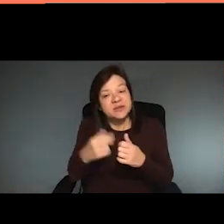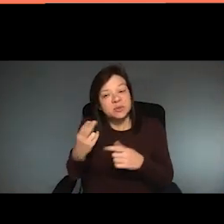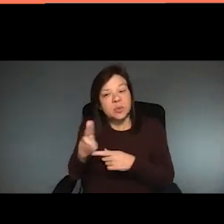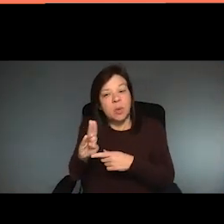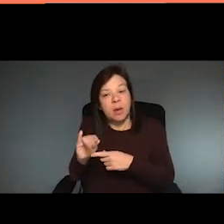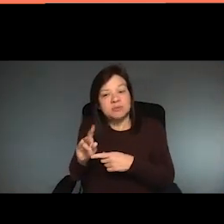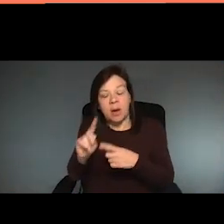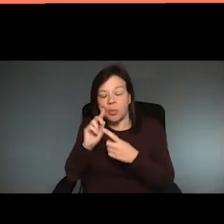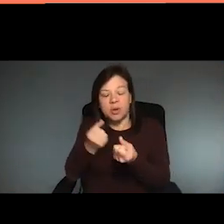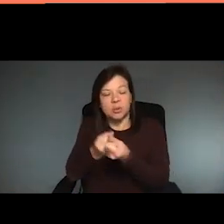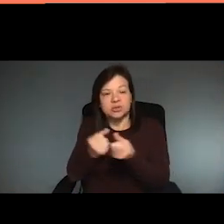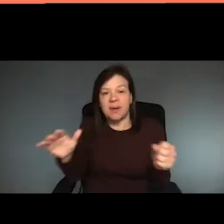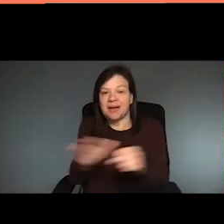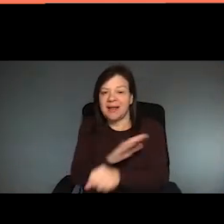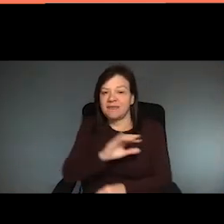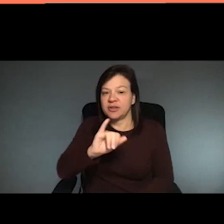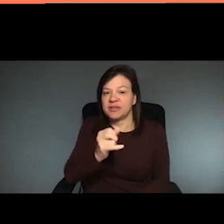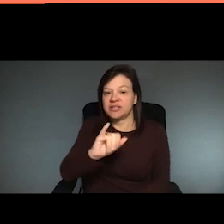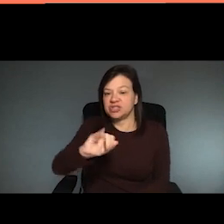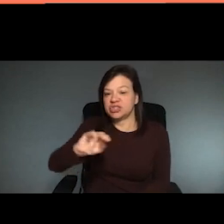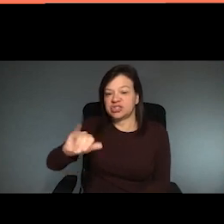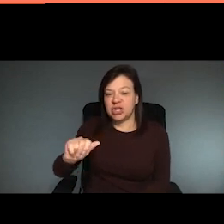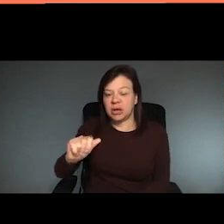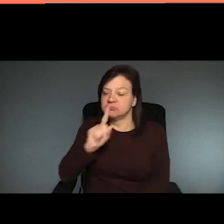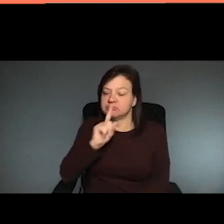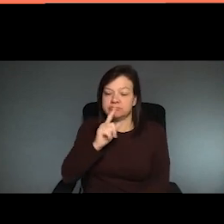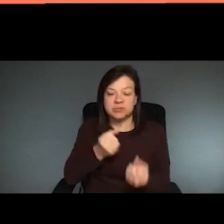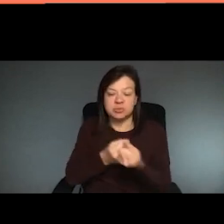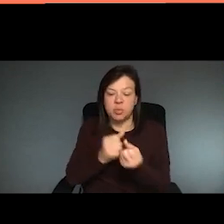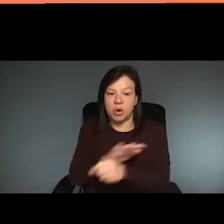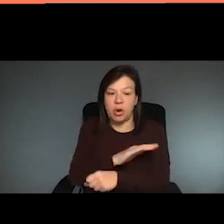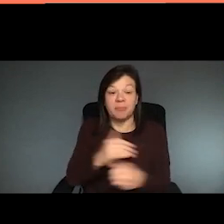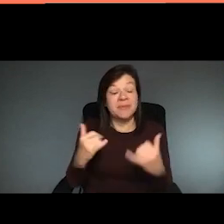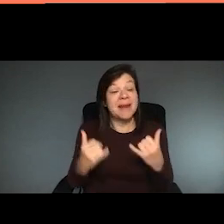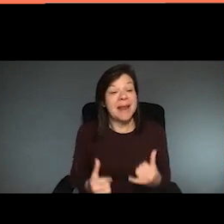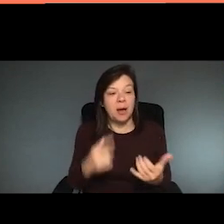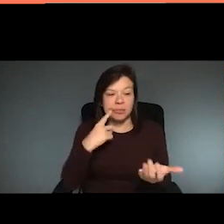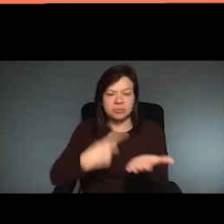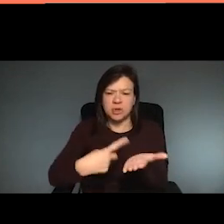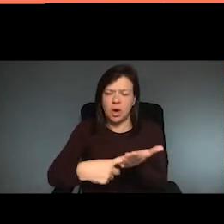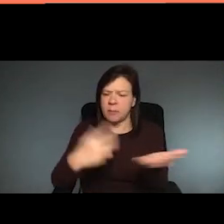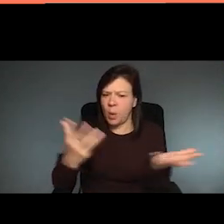UNIQUE TO HubSpot AND WE DON'T SUPPORT ALL OF THE FEATURE OF INCA.